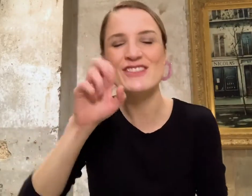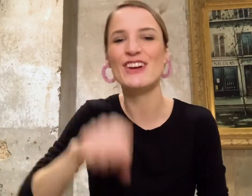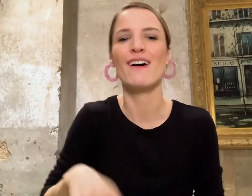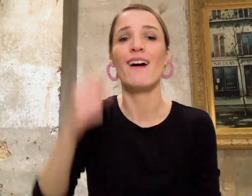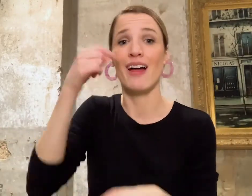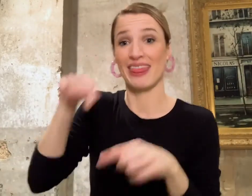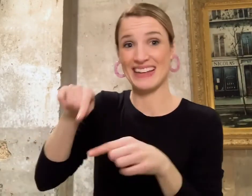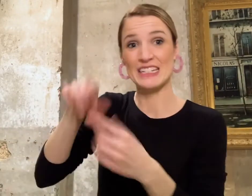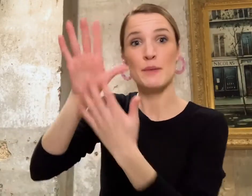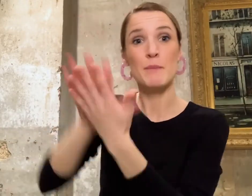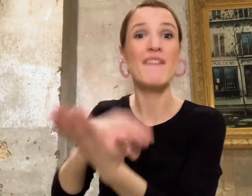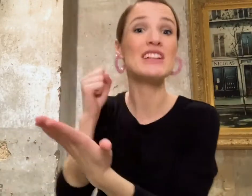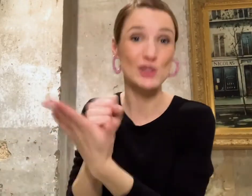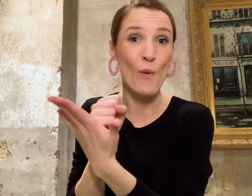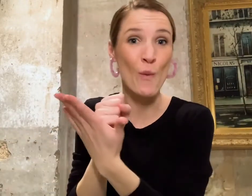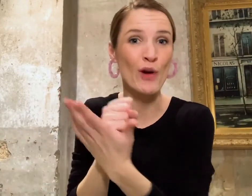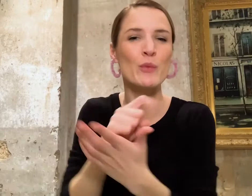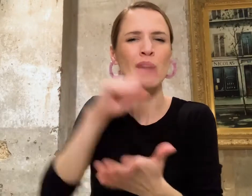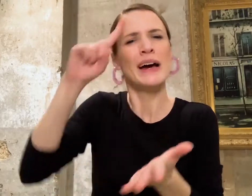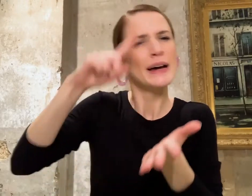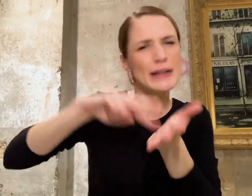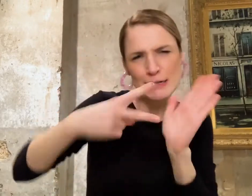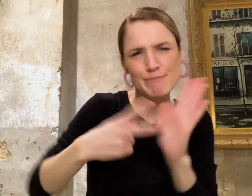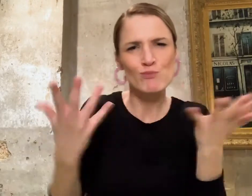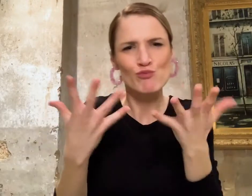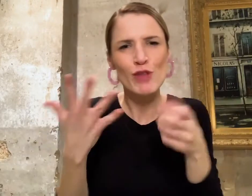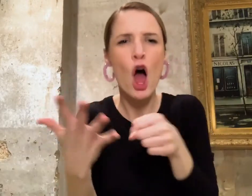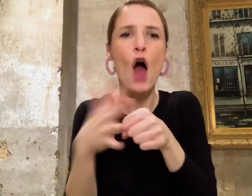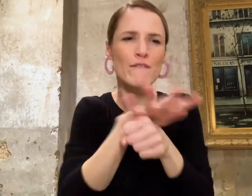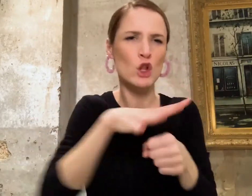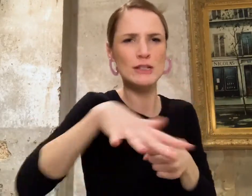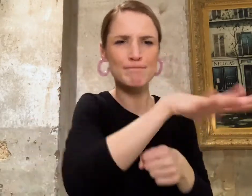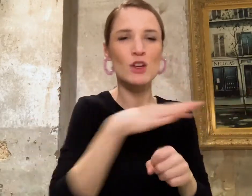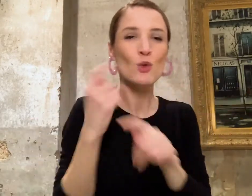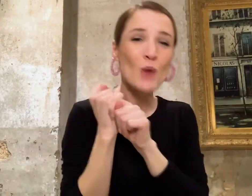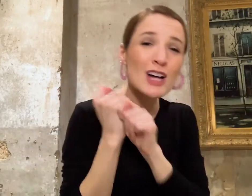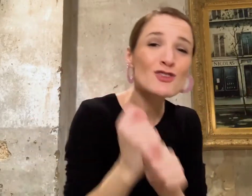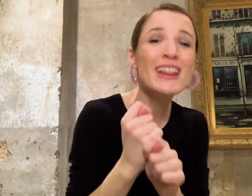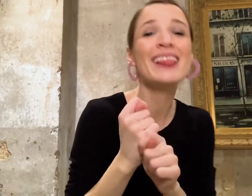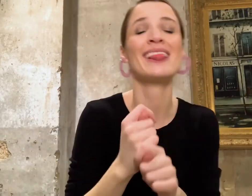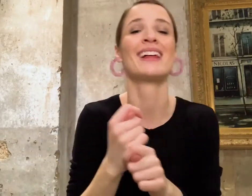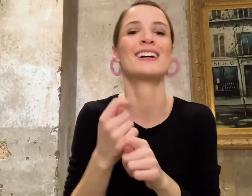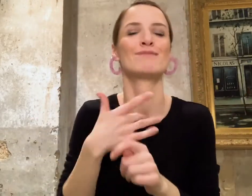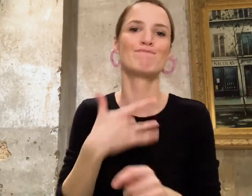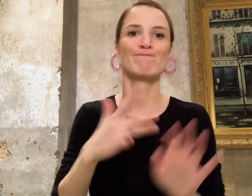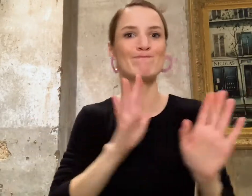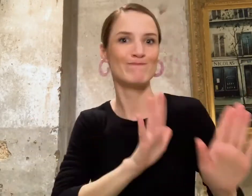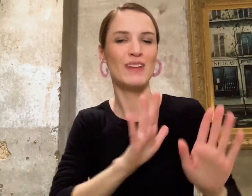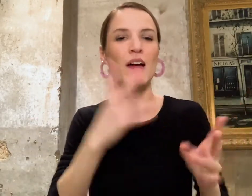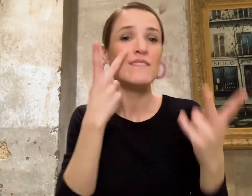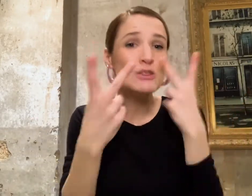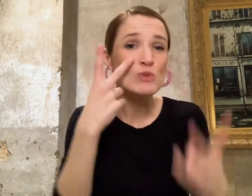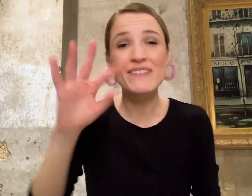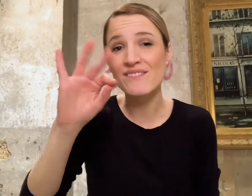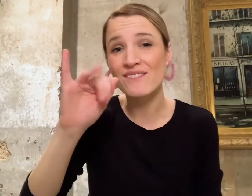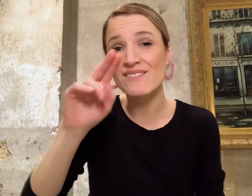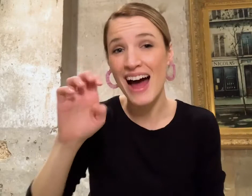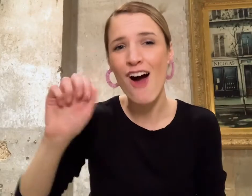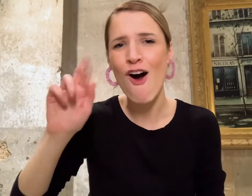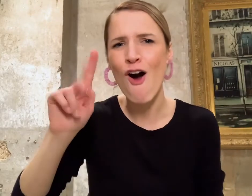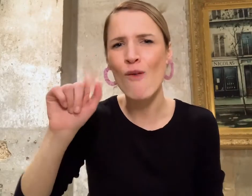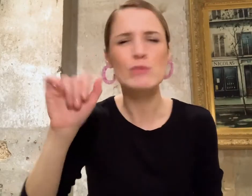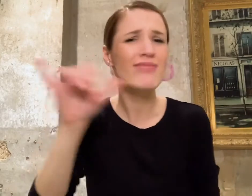this manifesto is specifically written to cover the traditional fields of visual fine arts